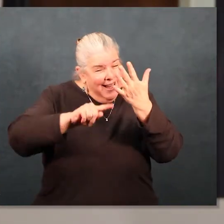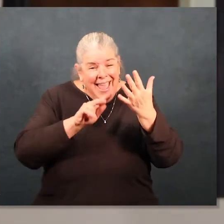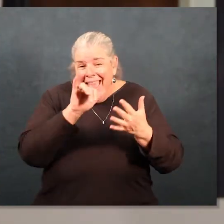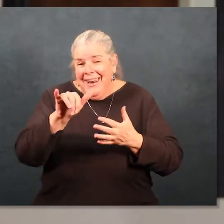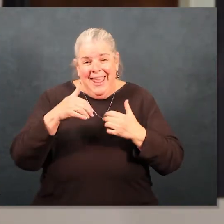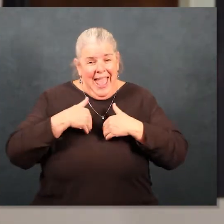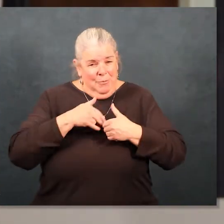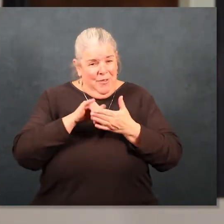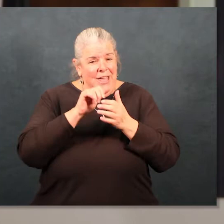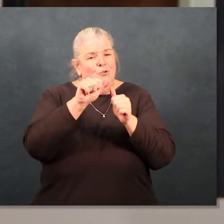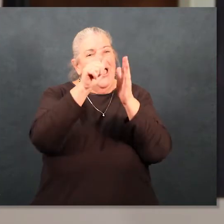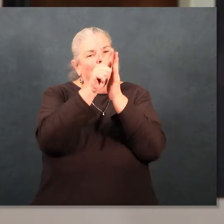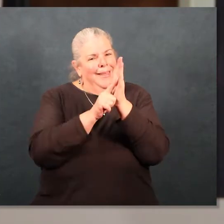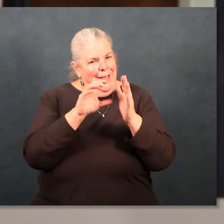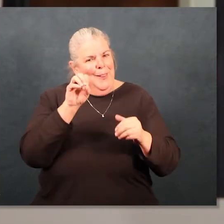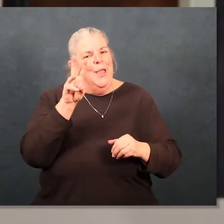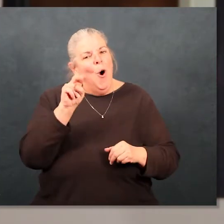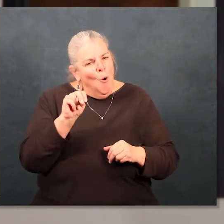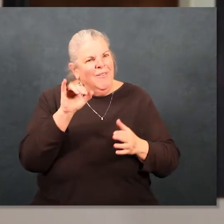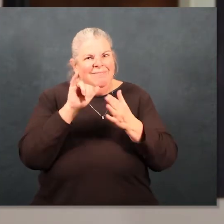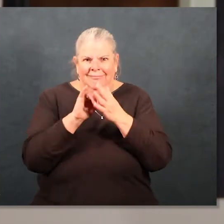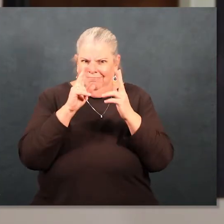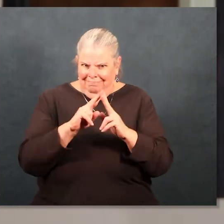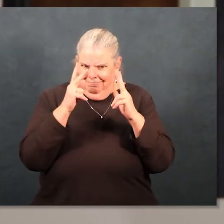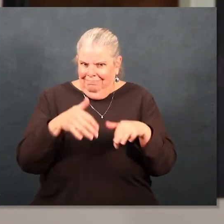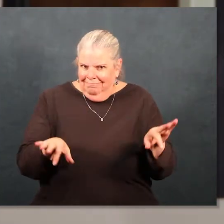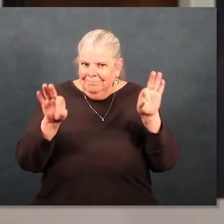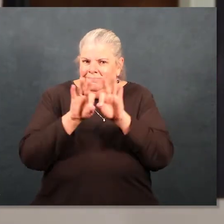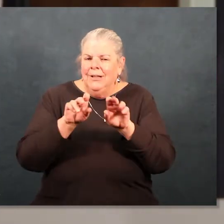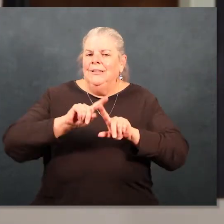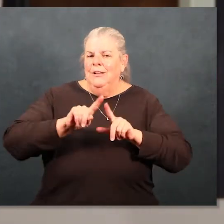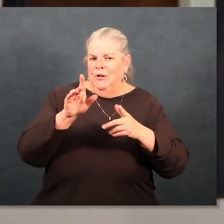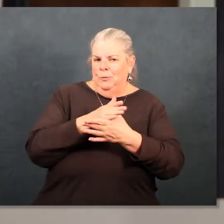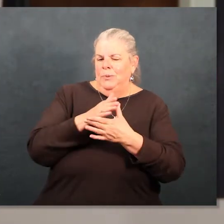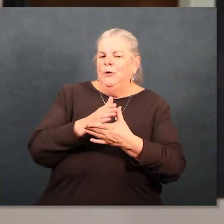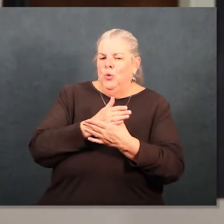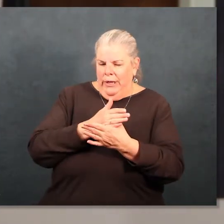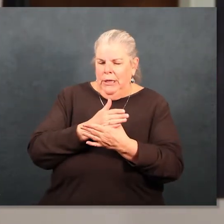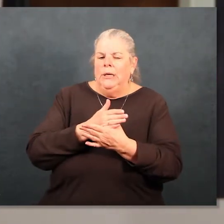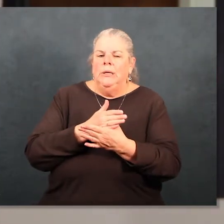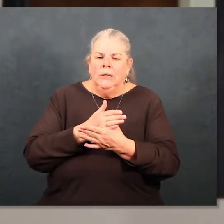This is the other key difference between service animals and emotional support animals.